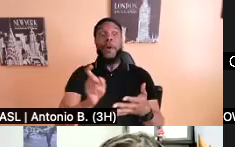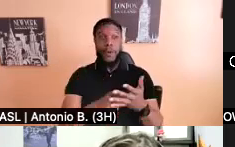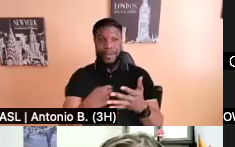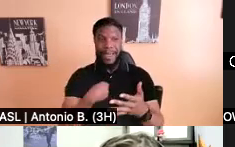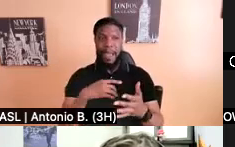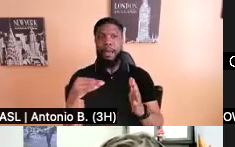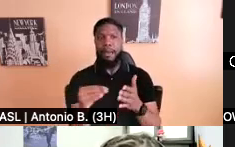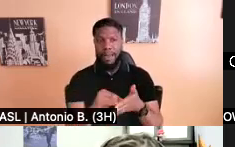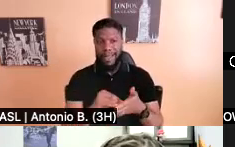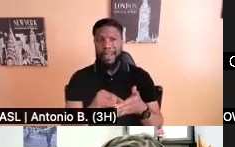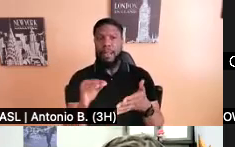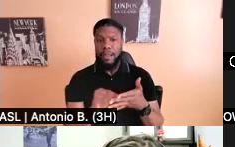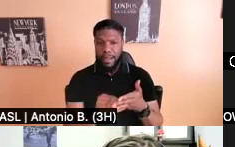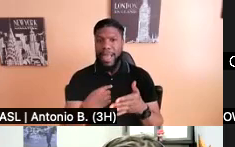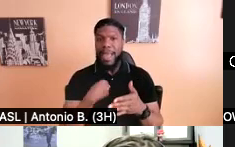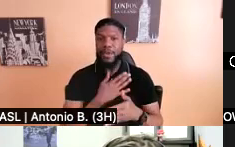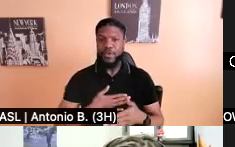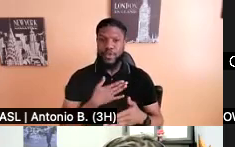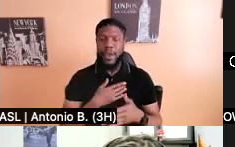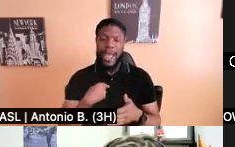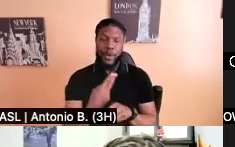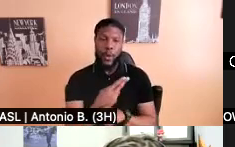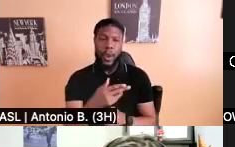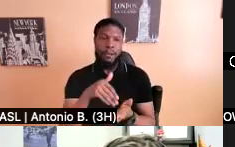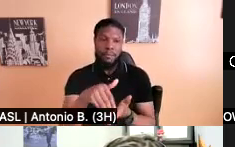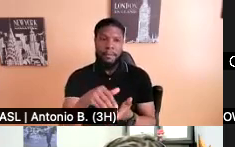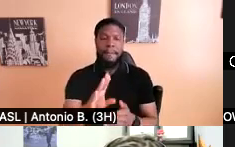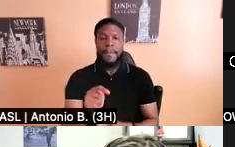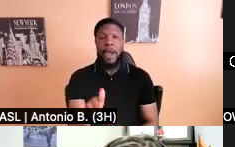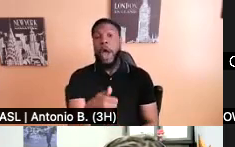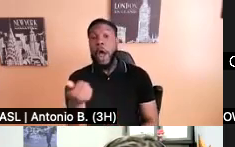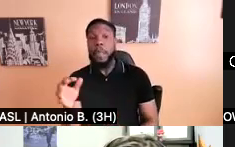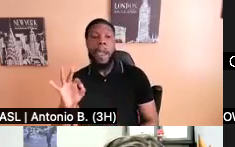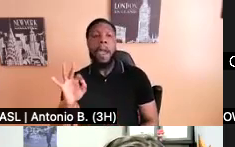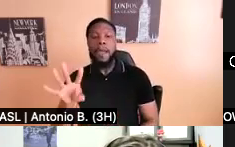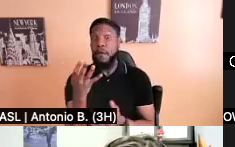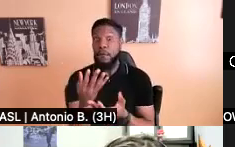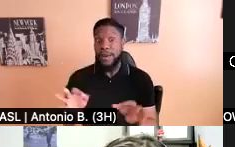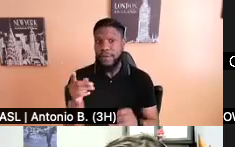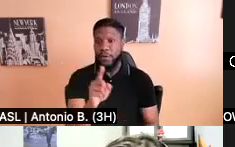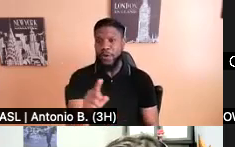quite a bit. But another one to give you a little freebie would be "I appreciated..."